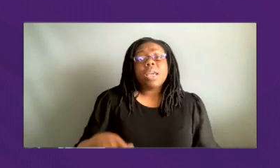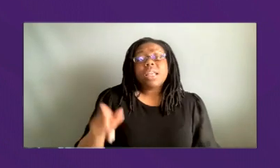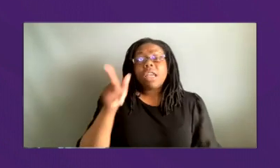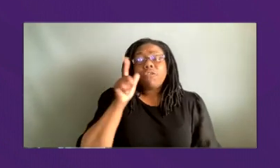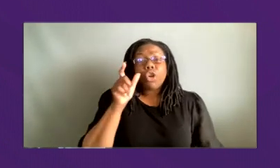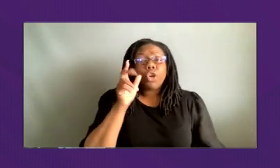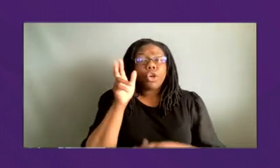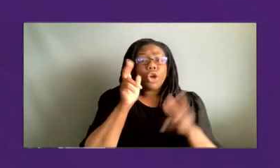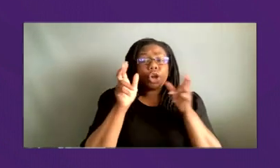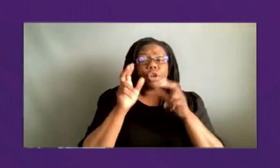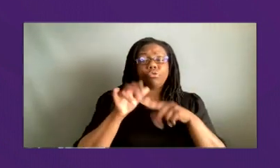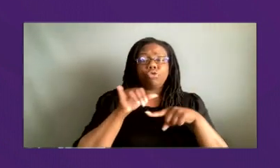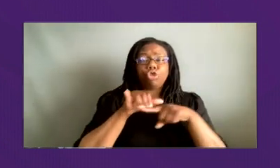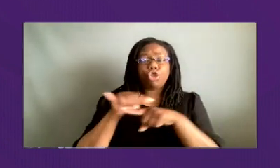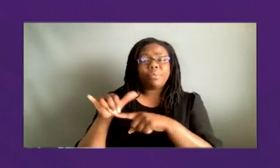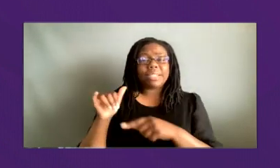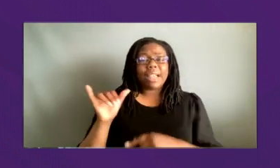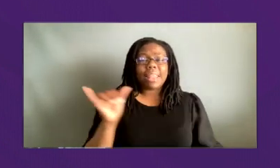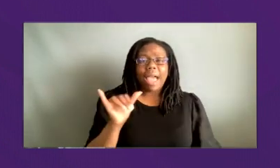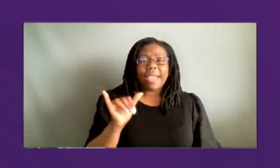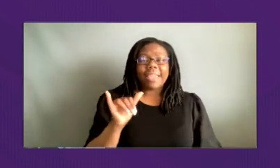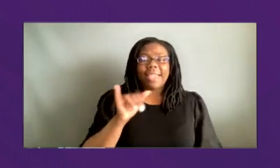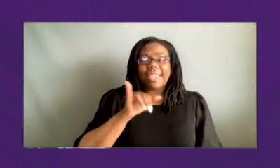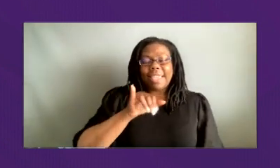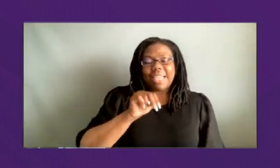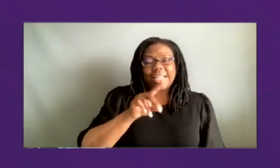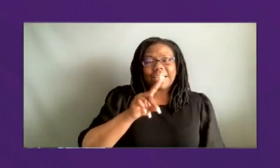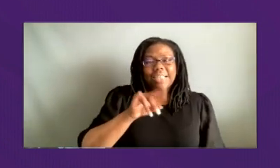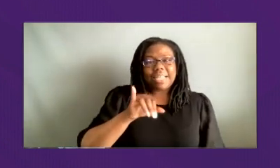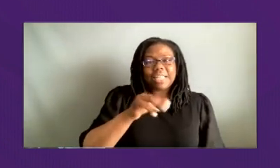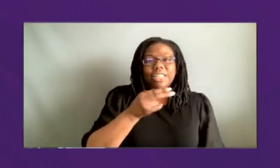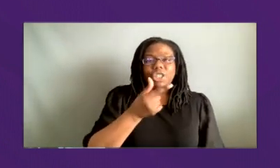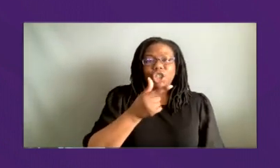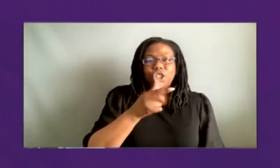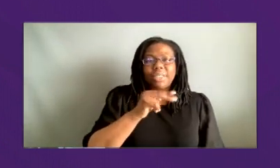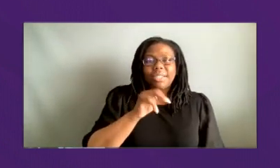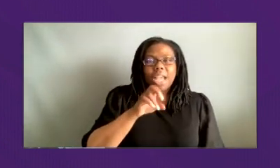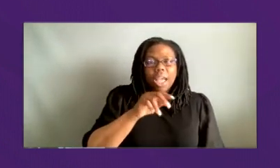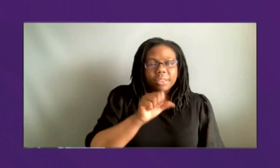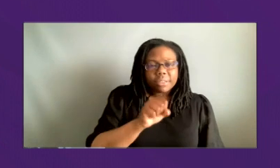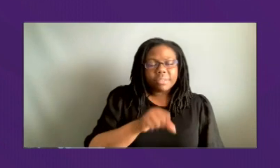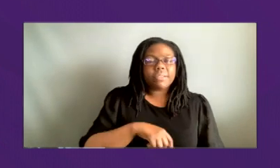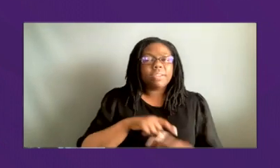heard us use specific tribal names today and chief's names. Should they avoid using Indian?